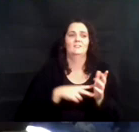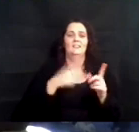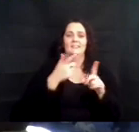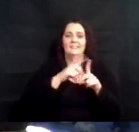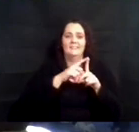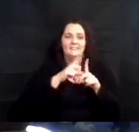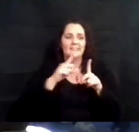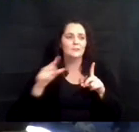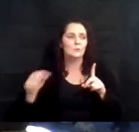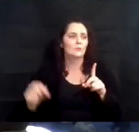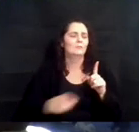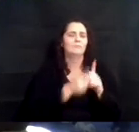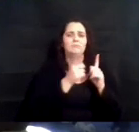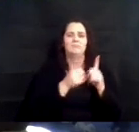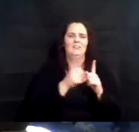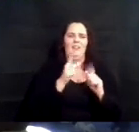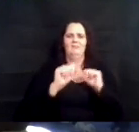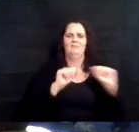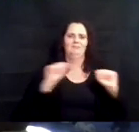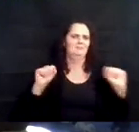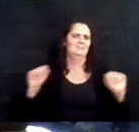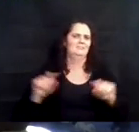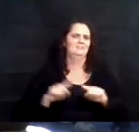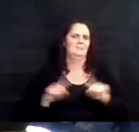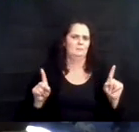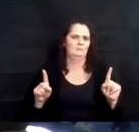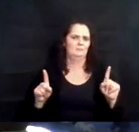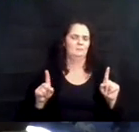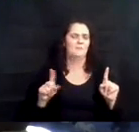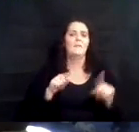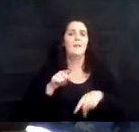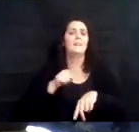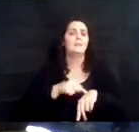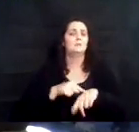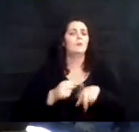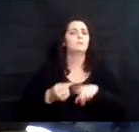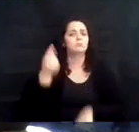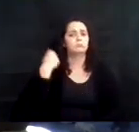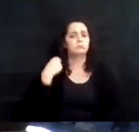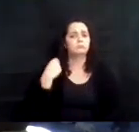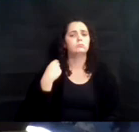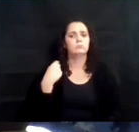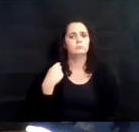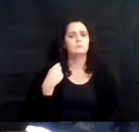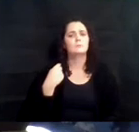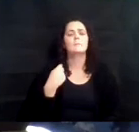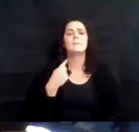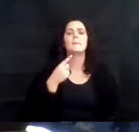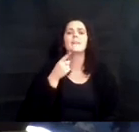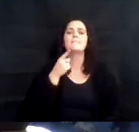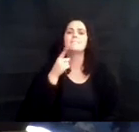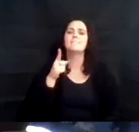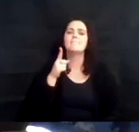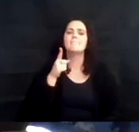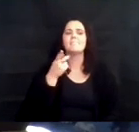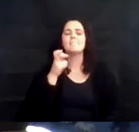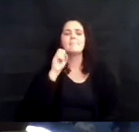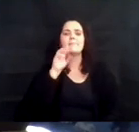But that's the way film was, 24 and 24 remains a standard animation, though it was always shot at 12 frames per second because once you hit 12